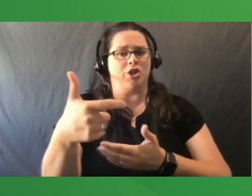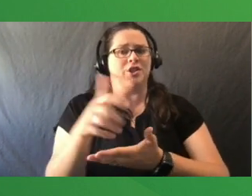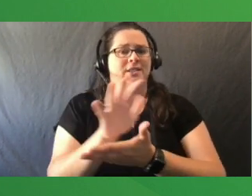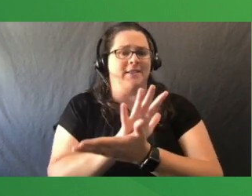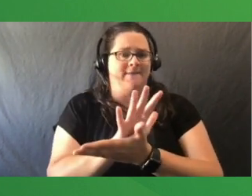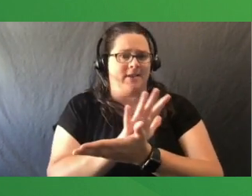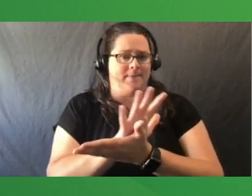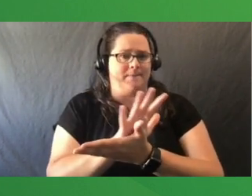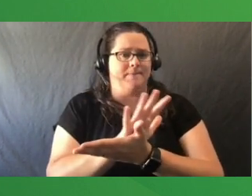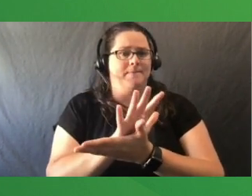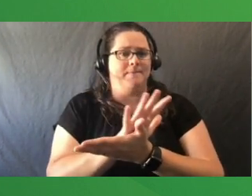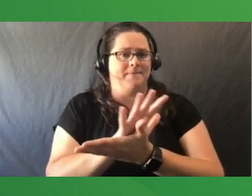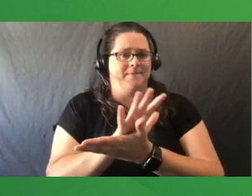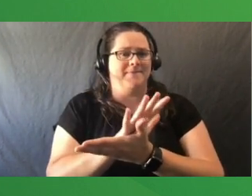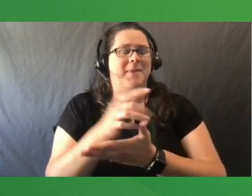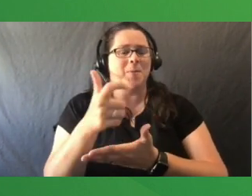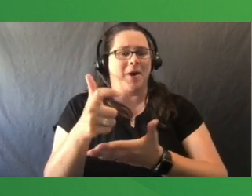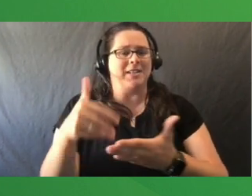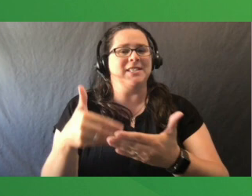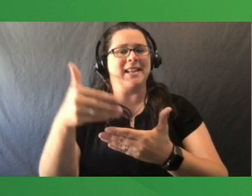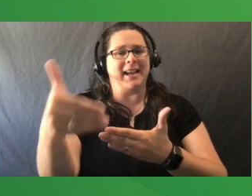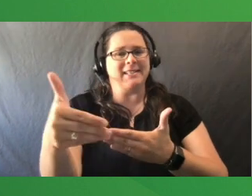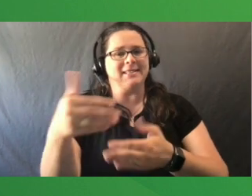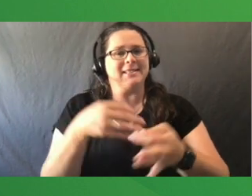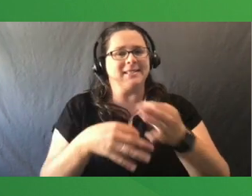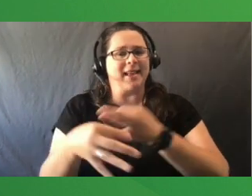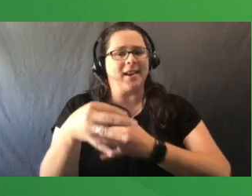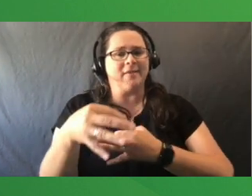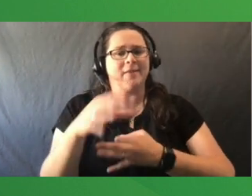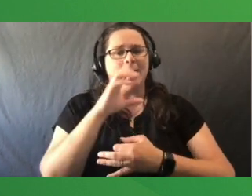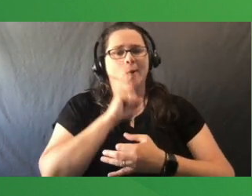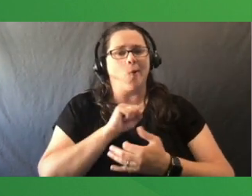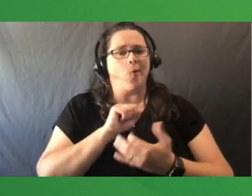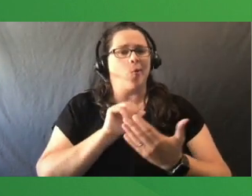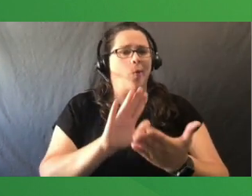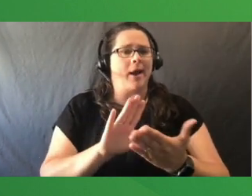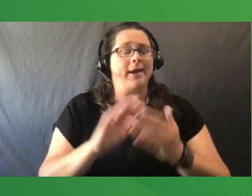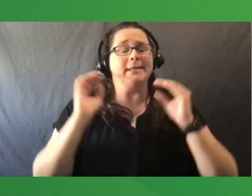So instead of the old way of the teacher just starting the class with, OK, today we're gonna